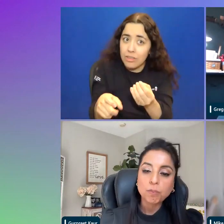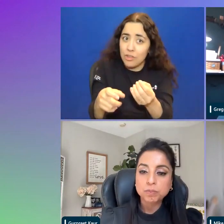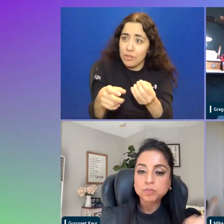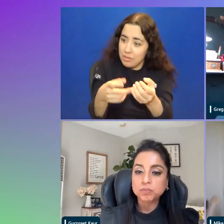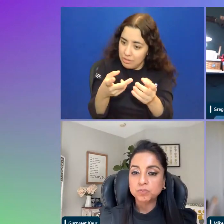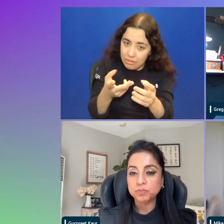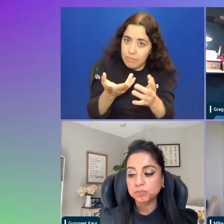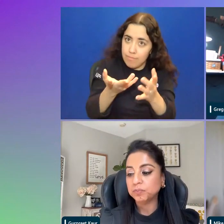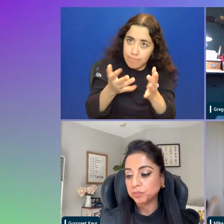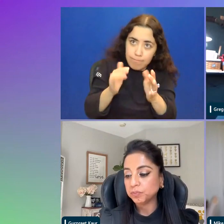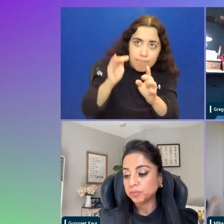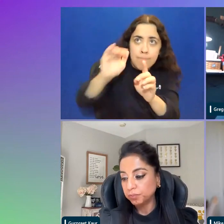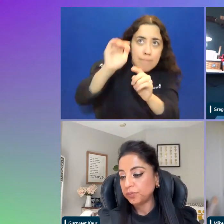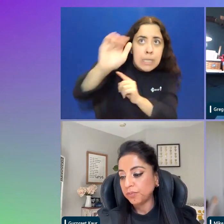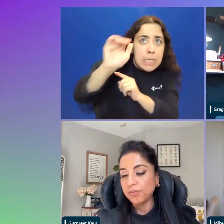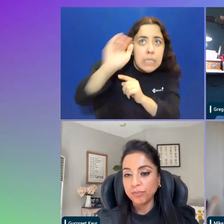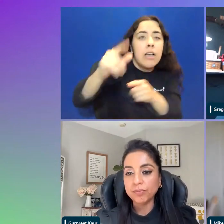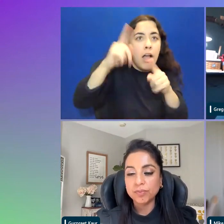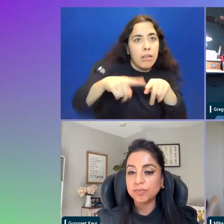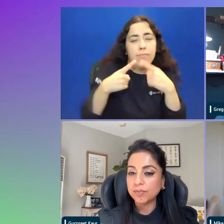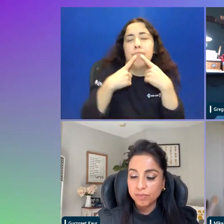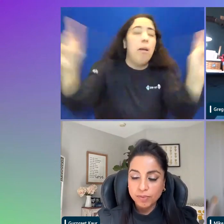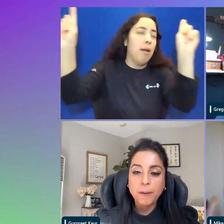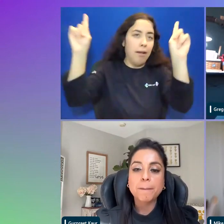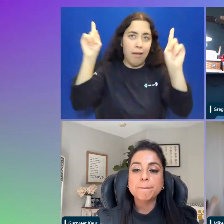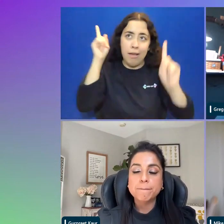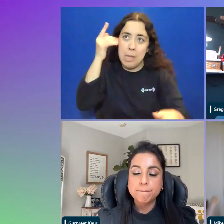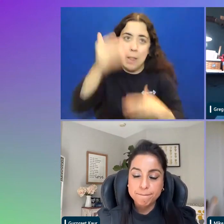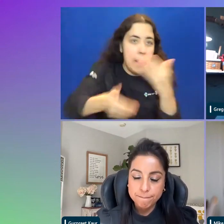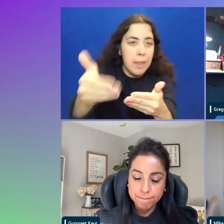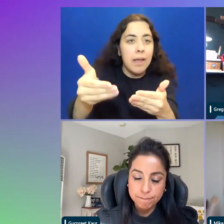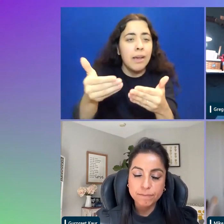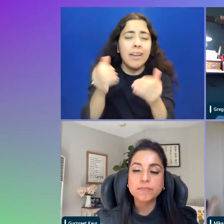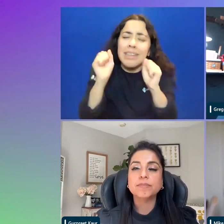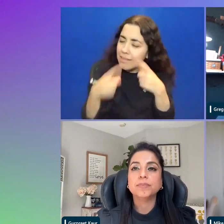pressure to different parts until you get that breakthrough. But you can be successful no matter what. There's nothing